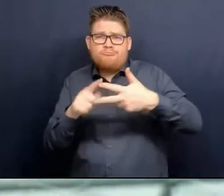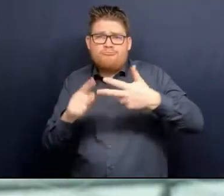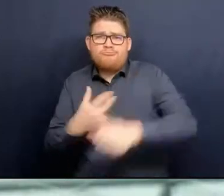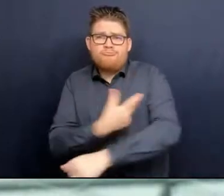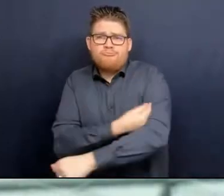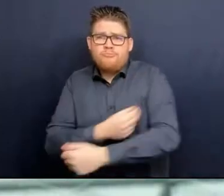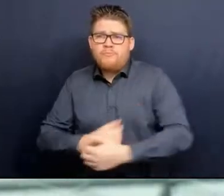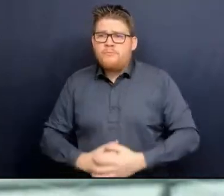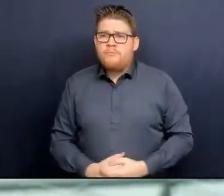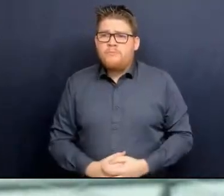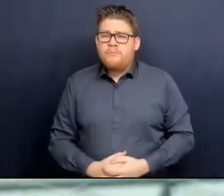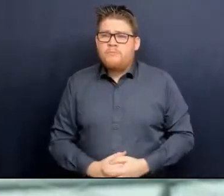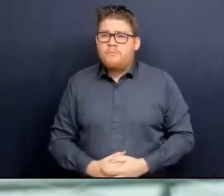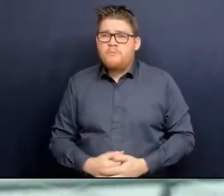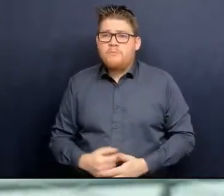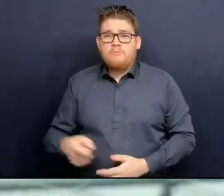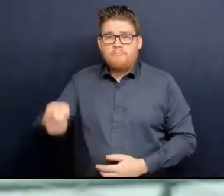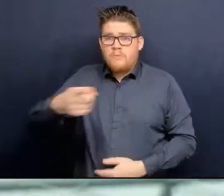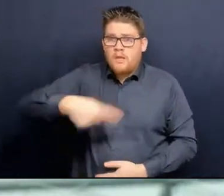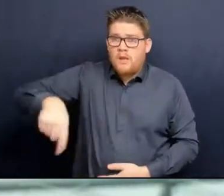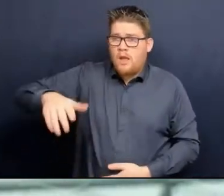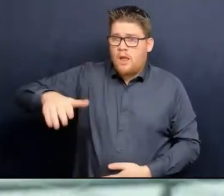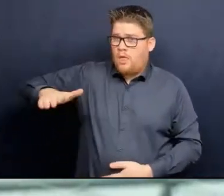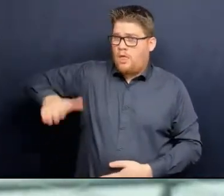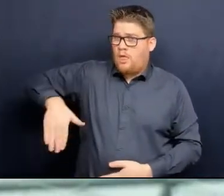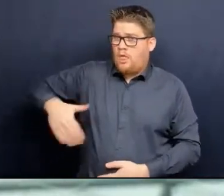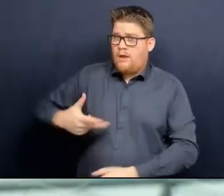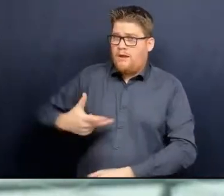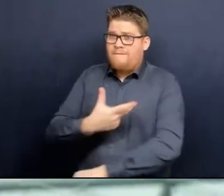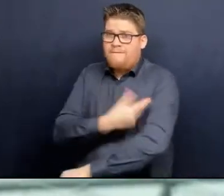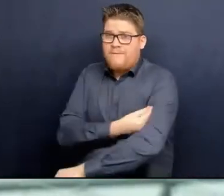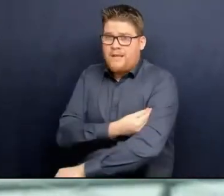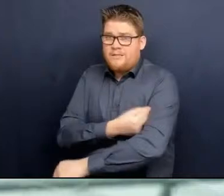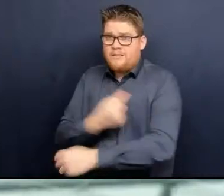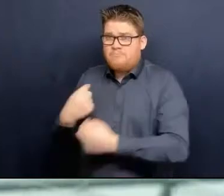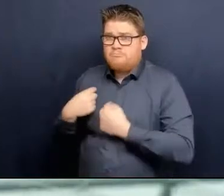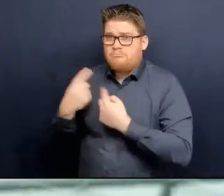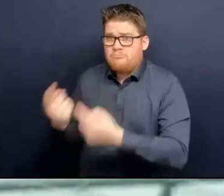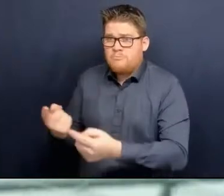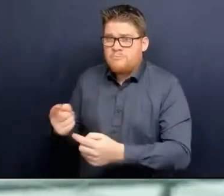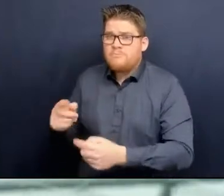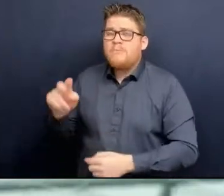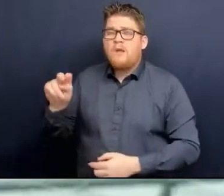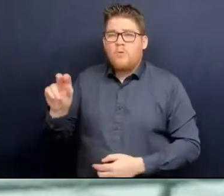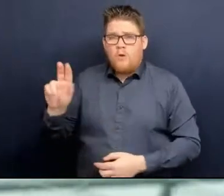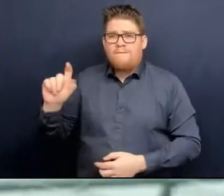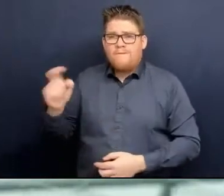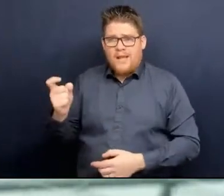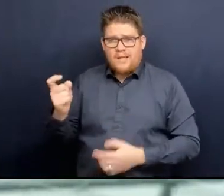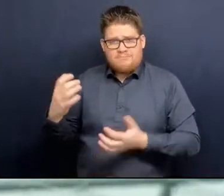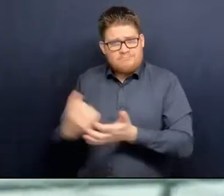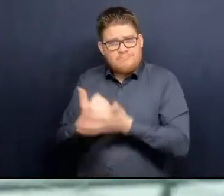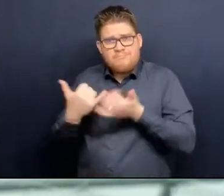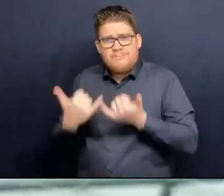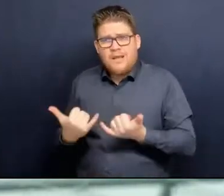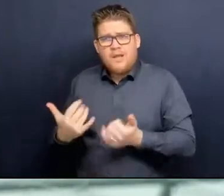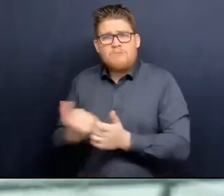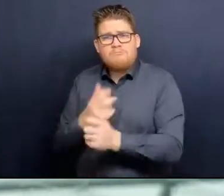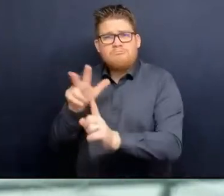your course of vaccination. Novavax is a perfect opportunity for you to rethink that and get